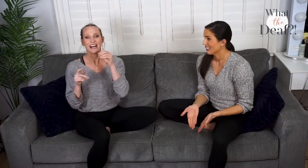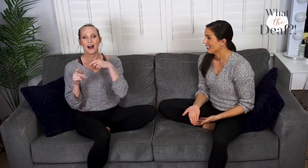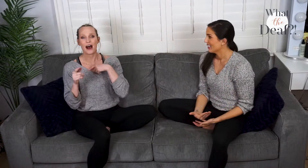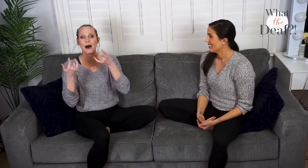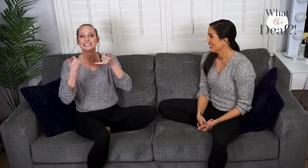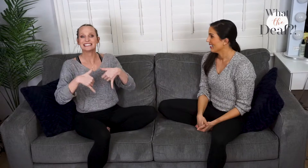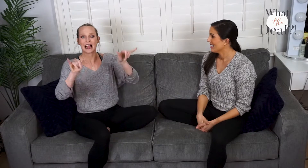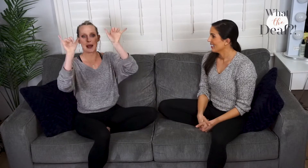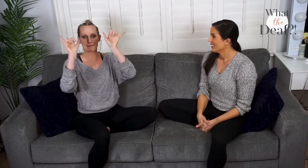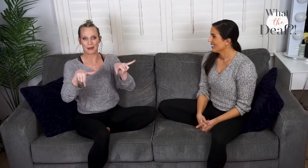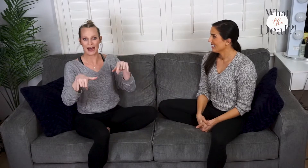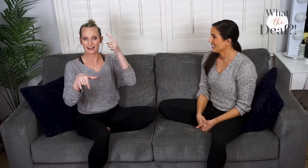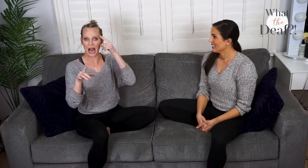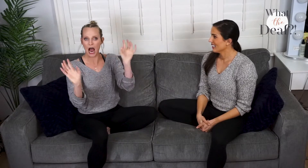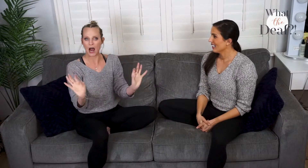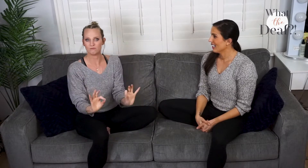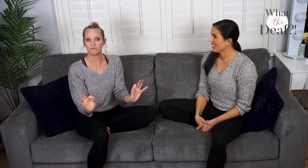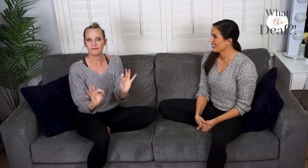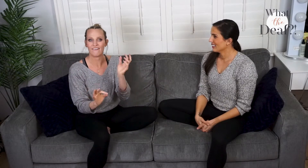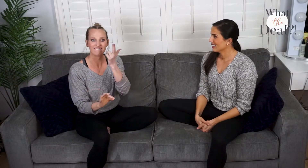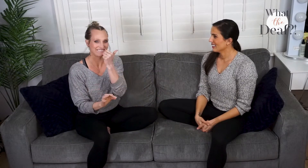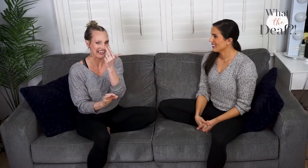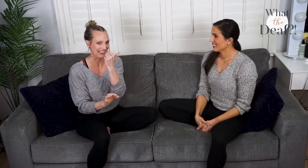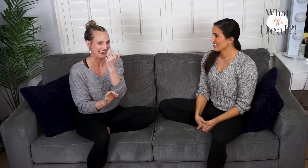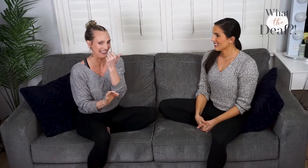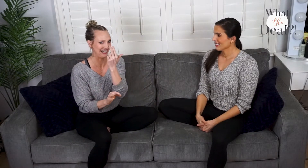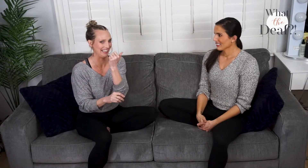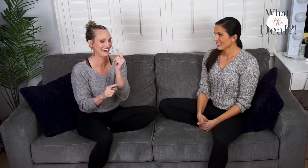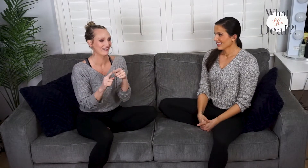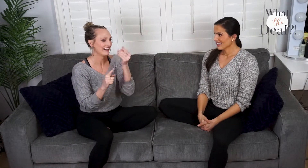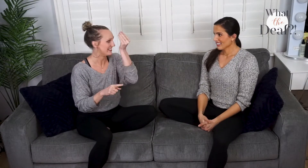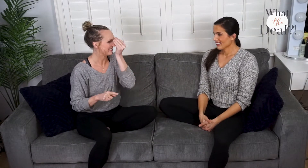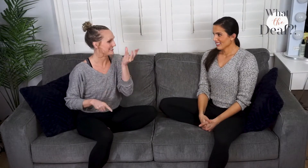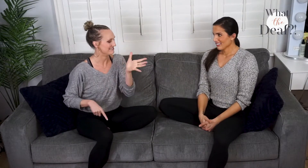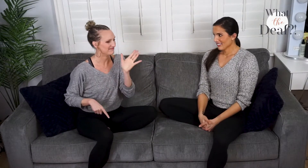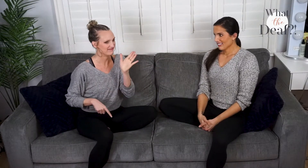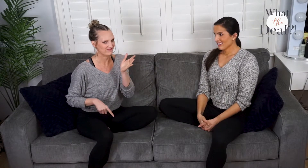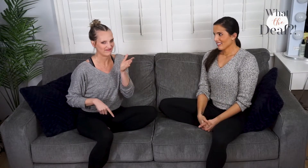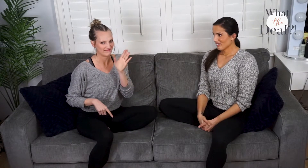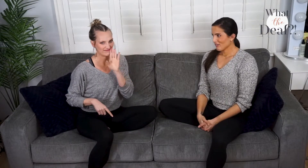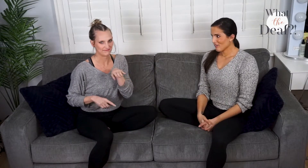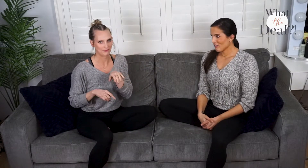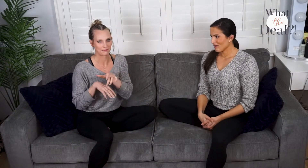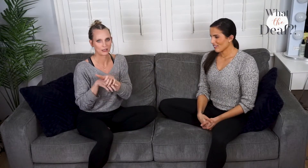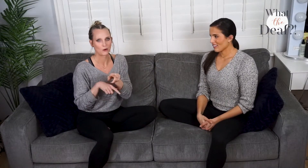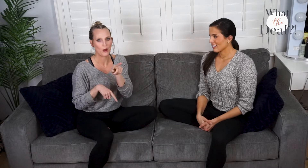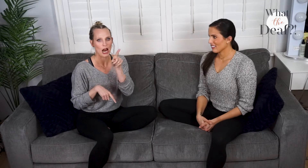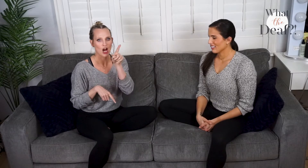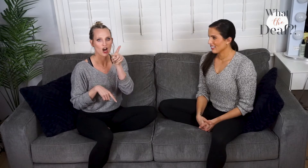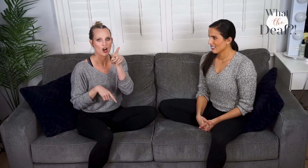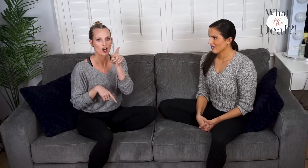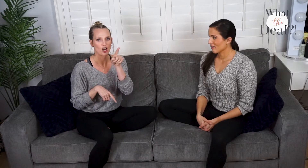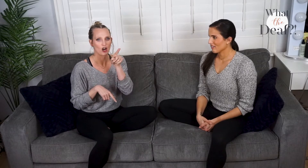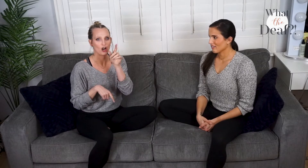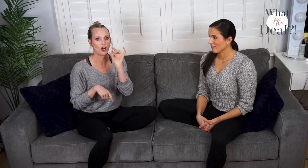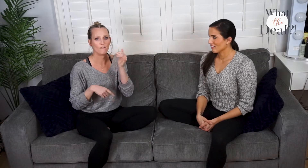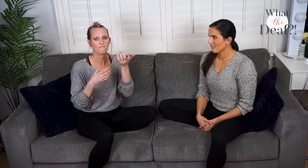So I still, you know, was in the mindset and I'm like, hey, you know what? This will be funny to tell her. So I said, "Hey Sarah, there's a spider right there."